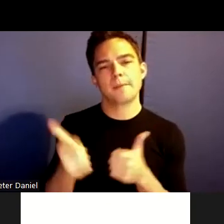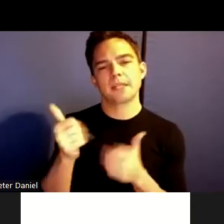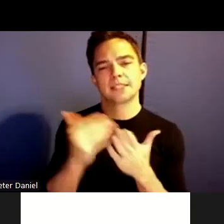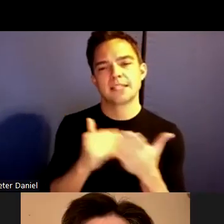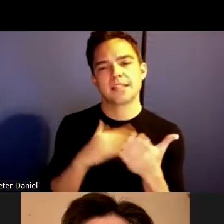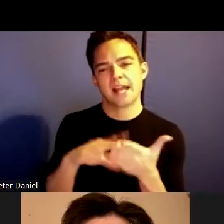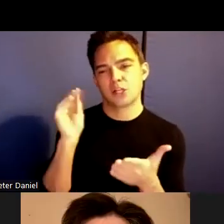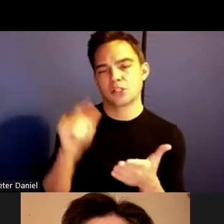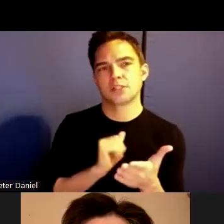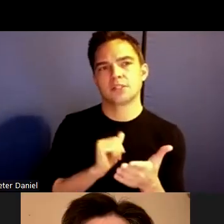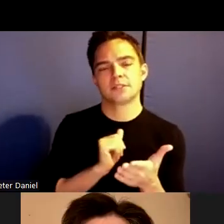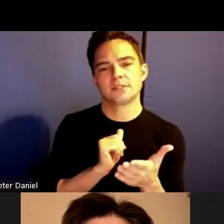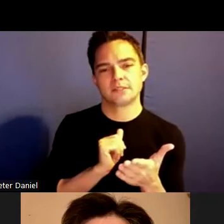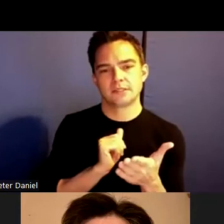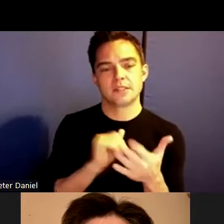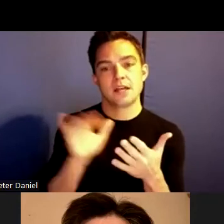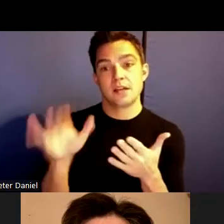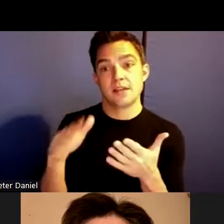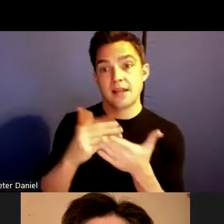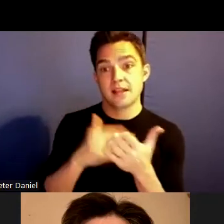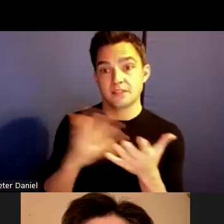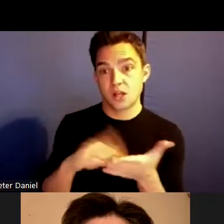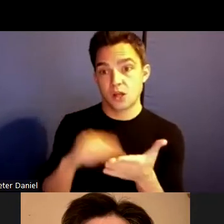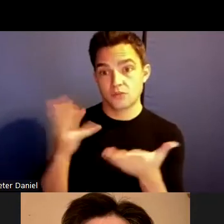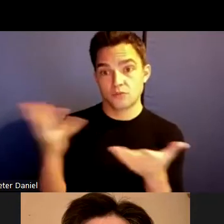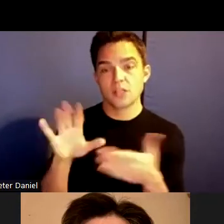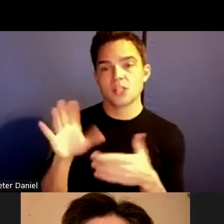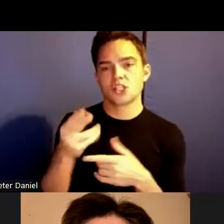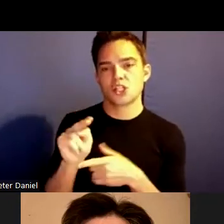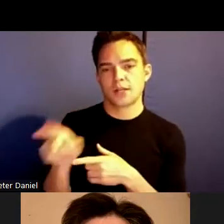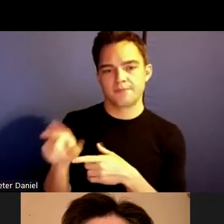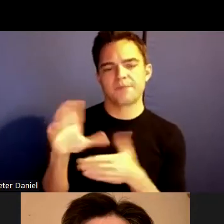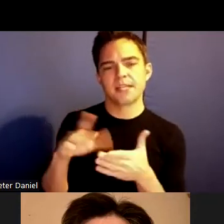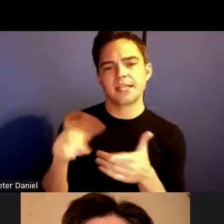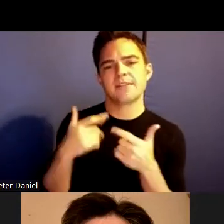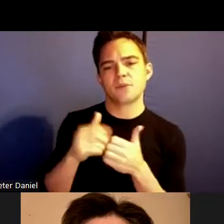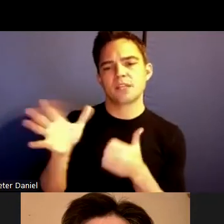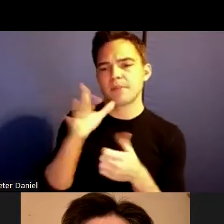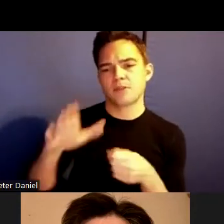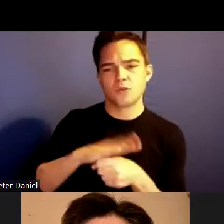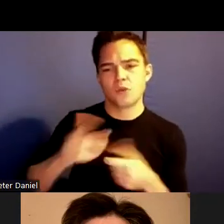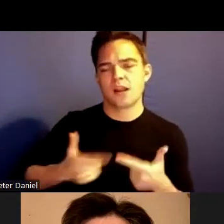learned. And that was, John's had lived with his mother his whole life, he was probably